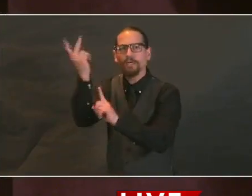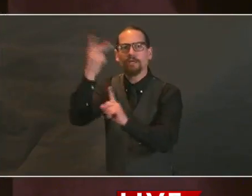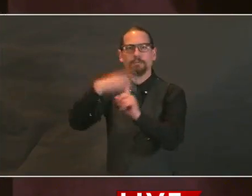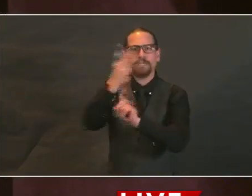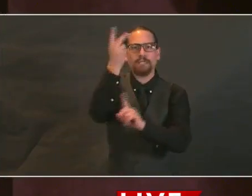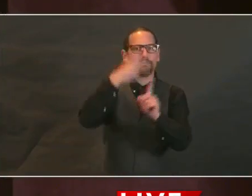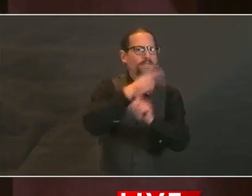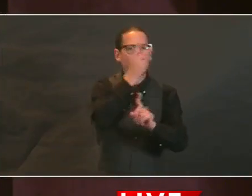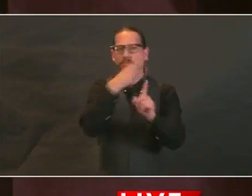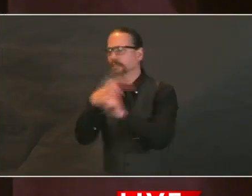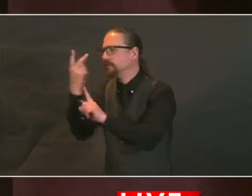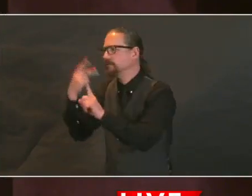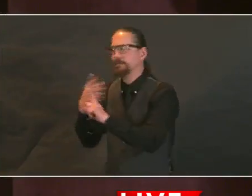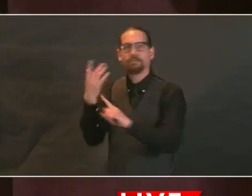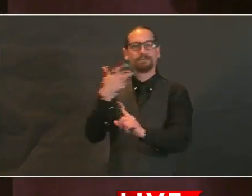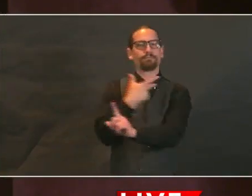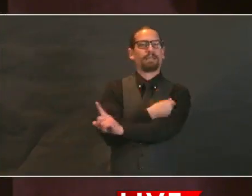ARE SUSCEPTIBLE THAT THEY CAN